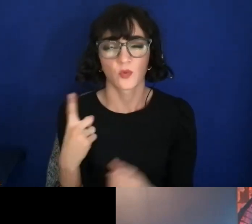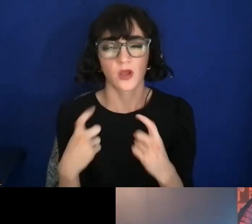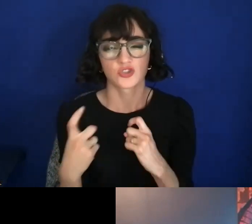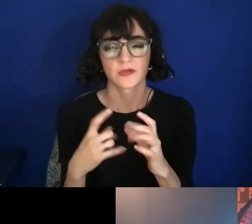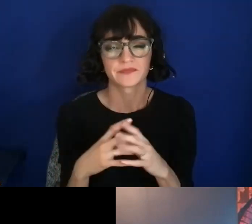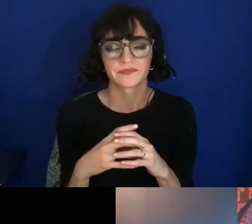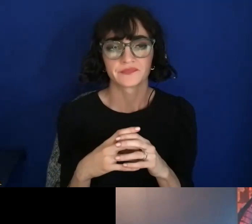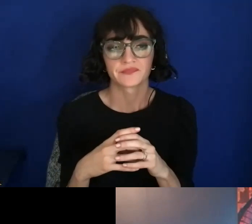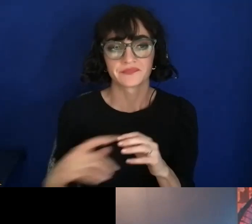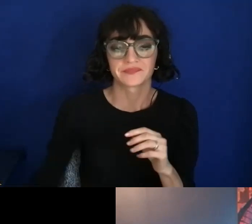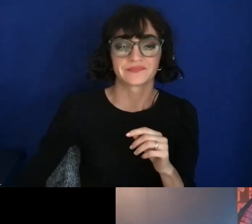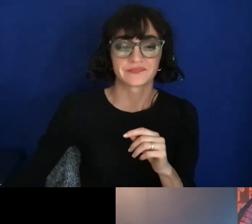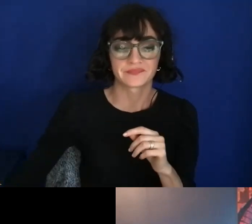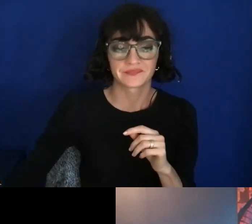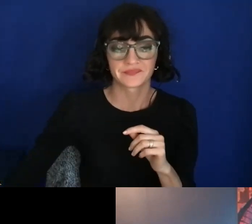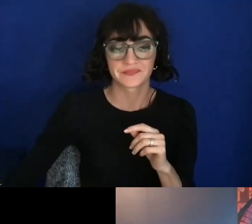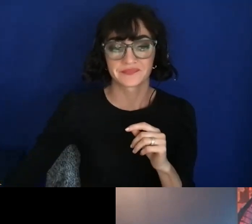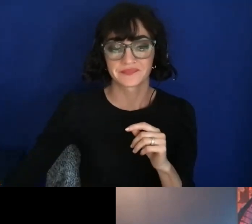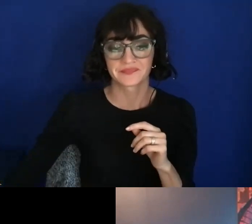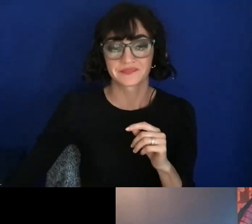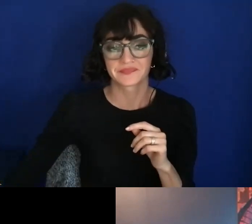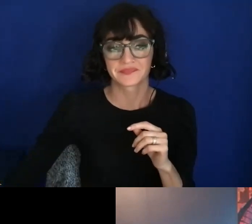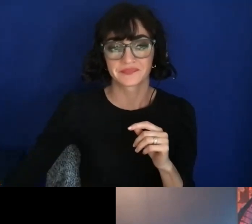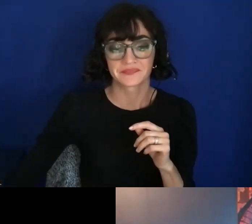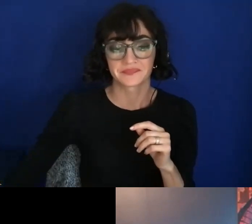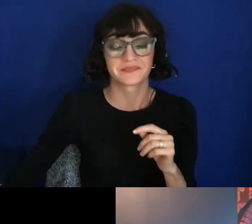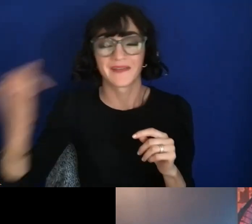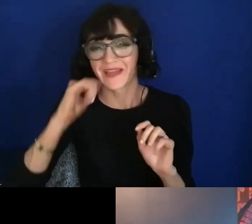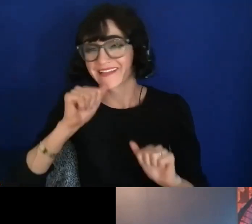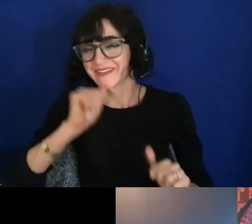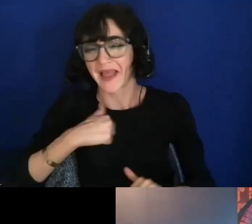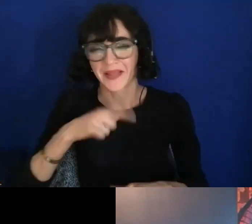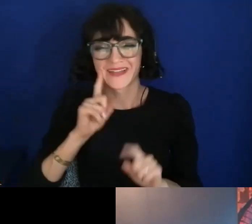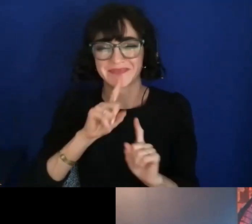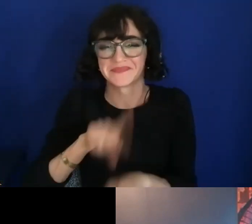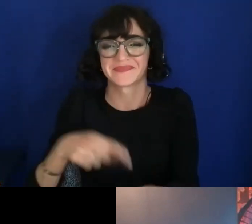you can hang on um I'll just answer this next question. What examples of service exchange